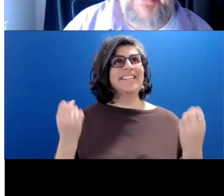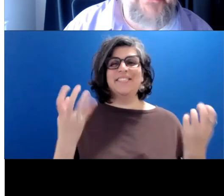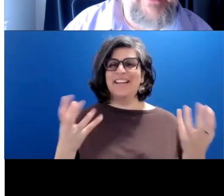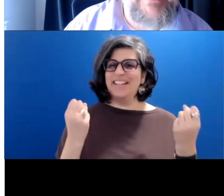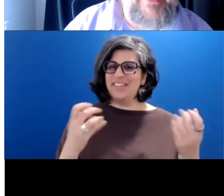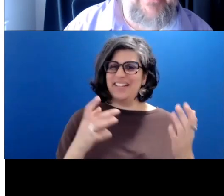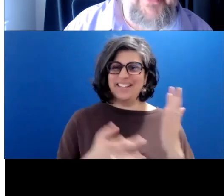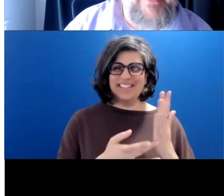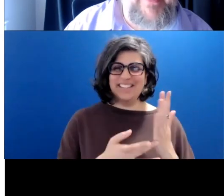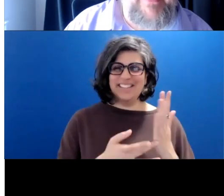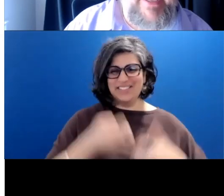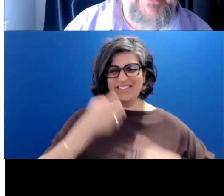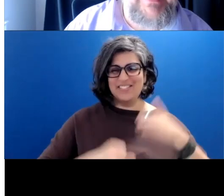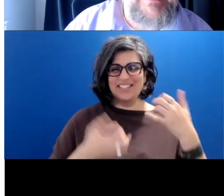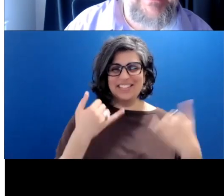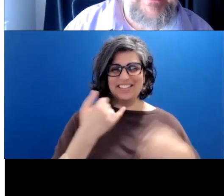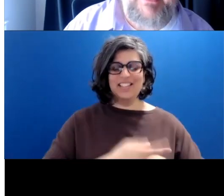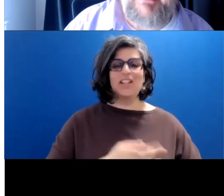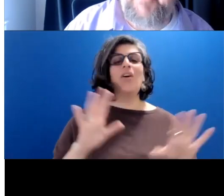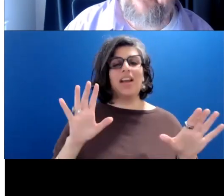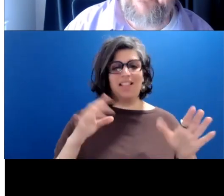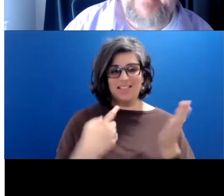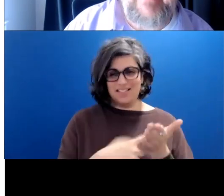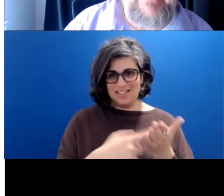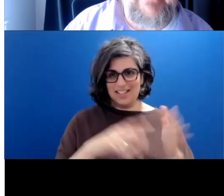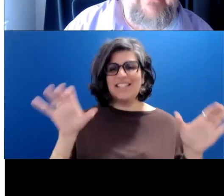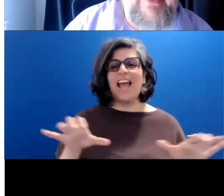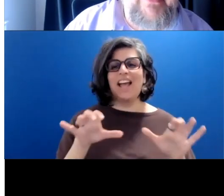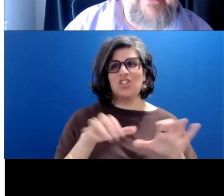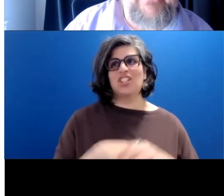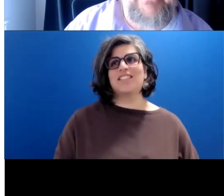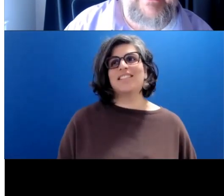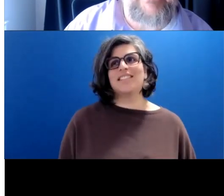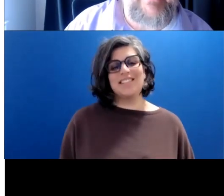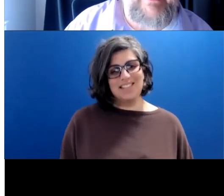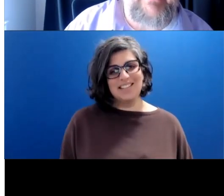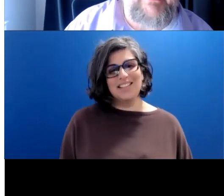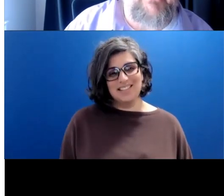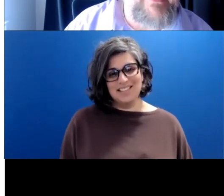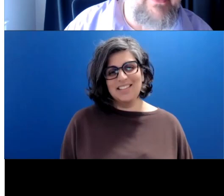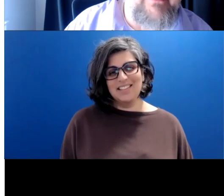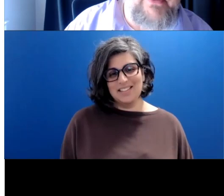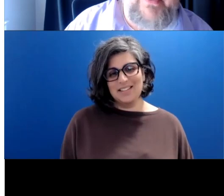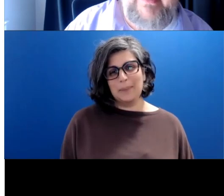So let's talk a little bit about actions. Let's figure out some things that we can all do.